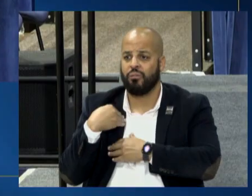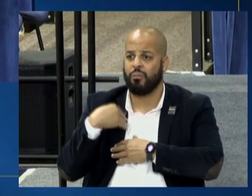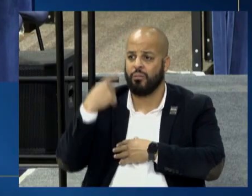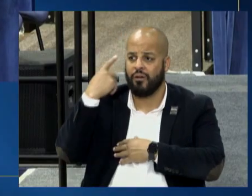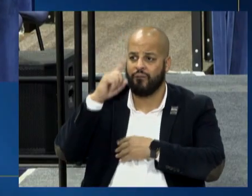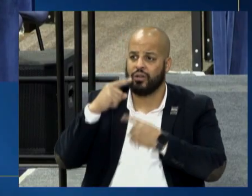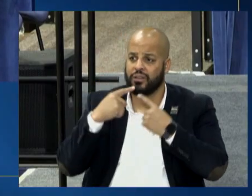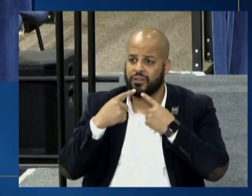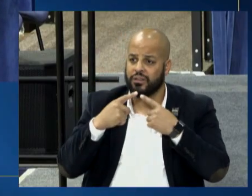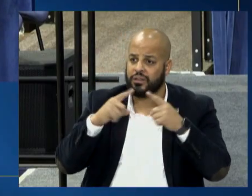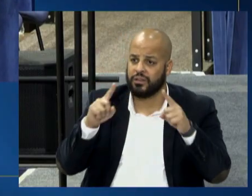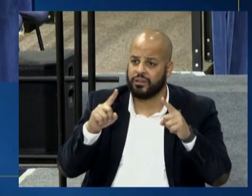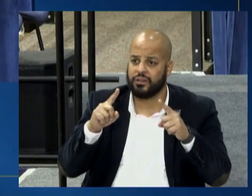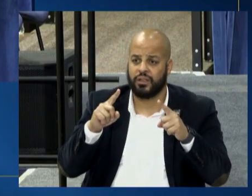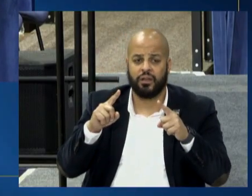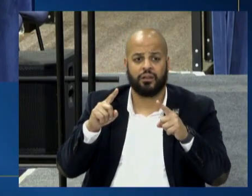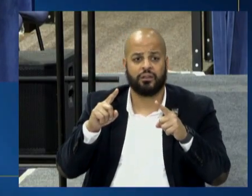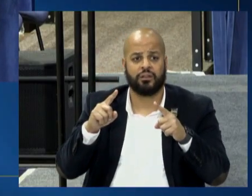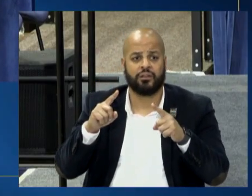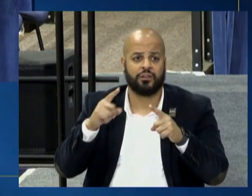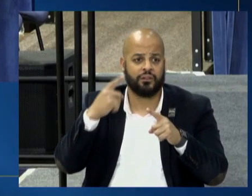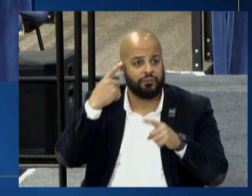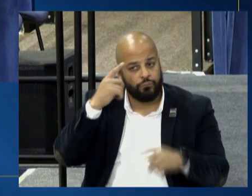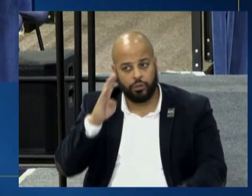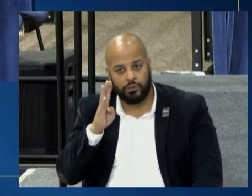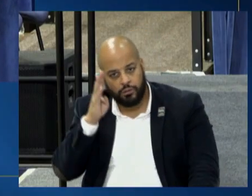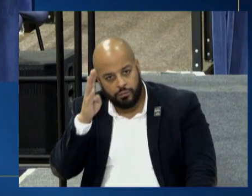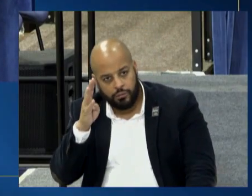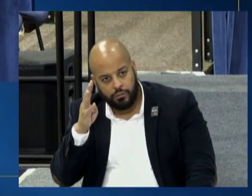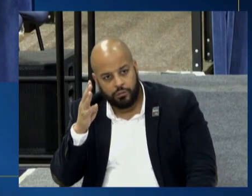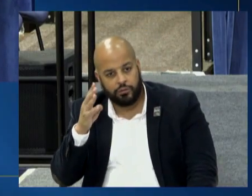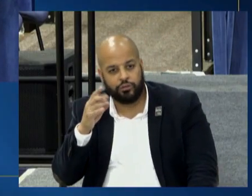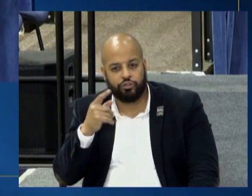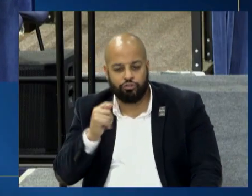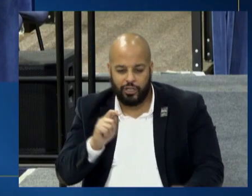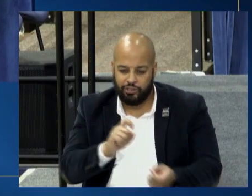in harnessing the power of digital innovation to fundamentally change the way we care for